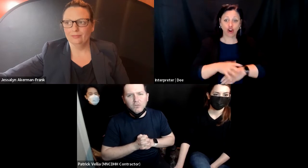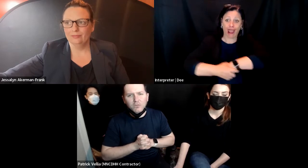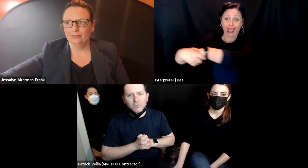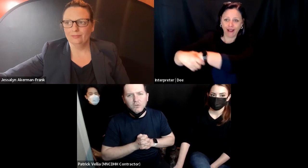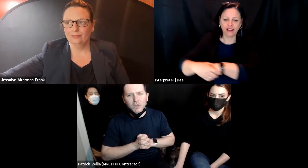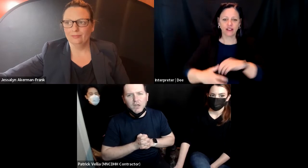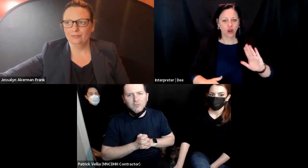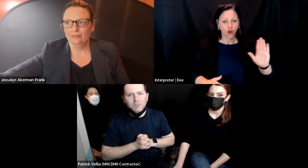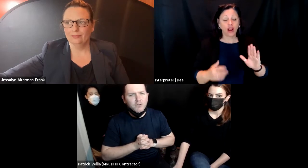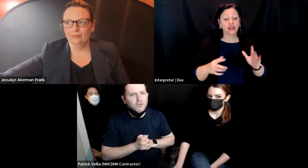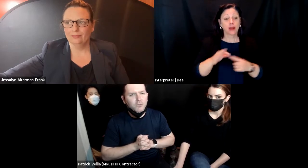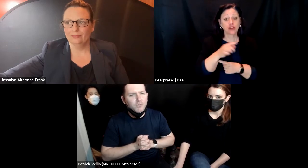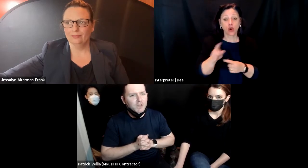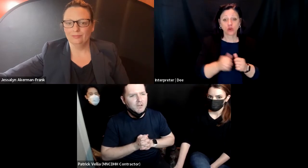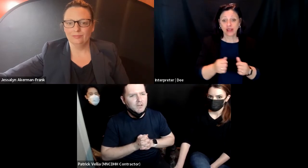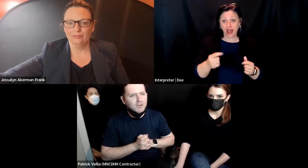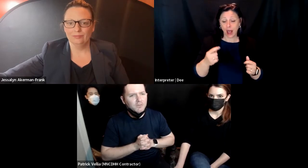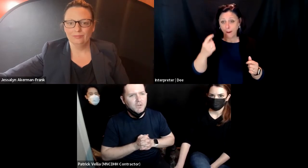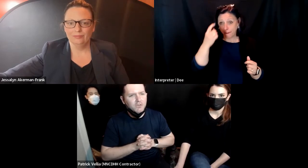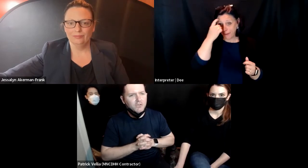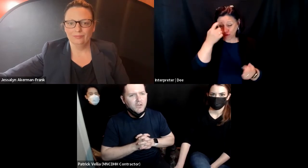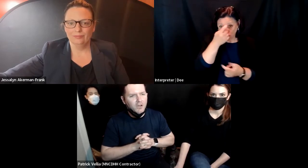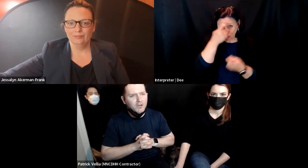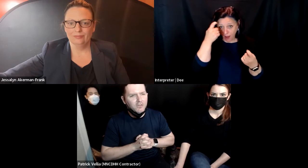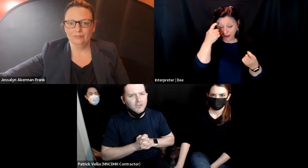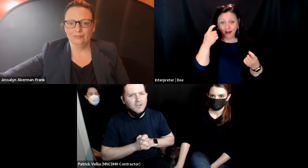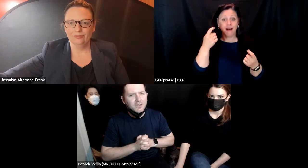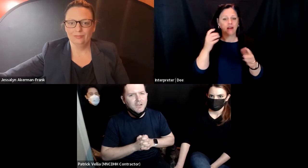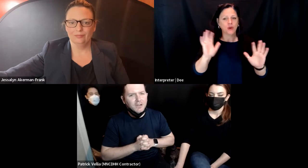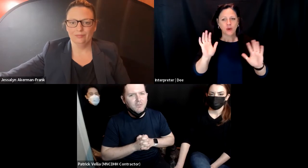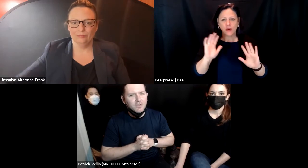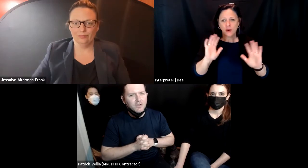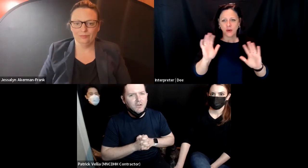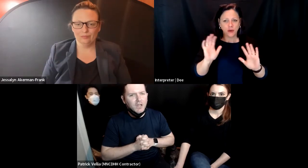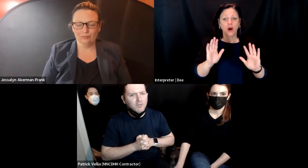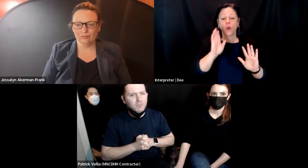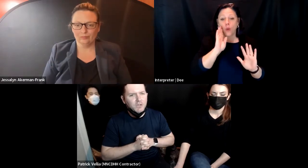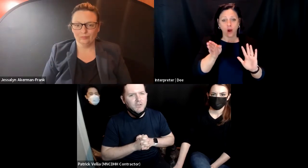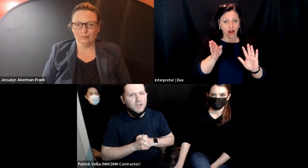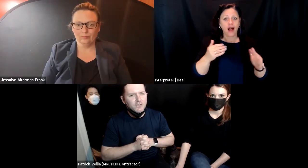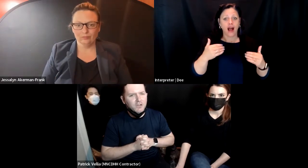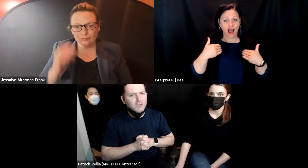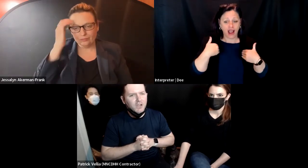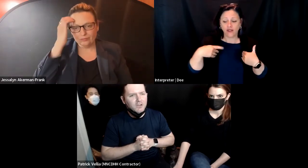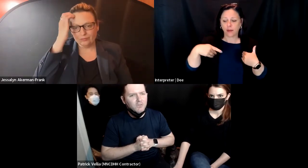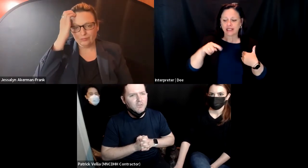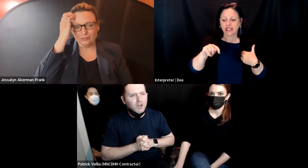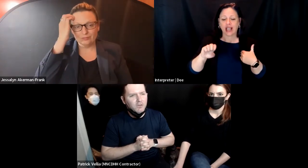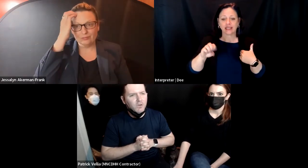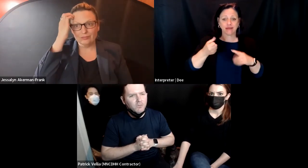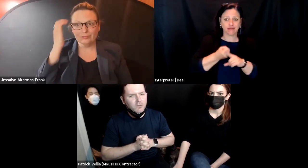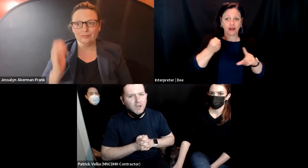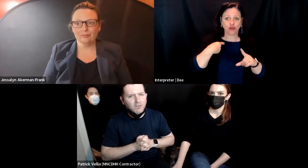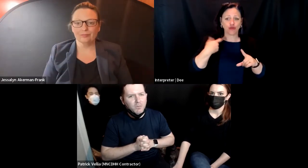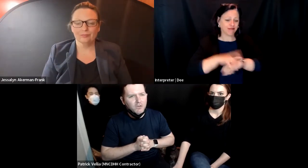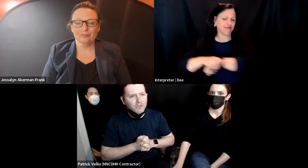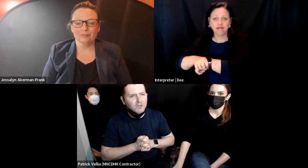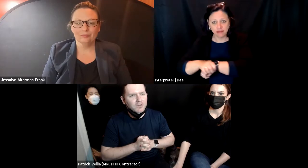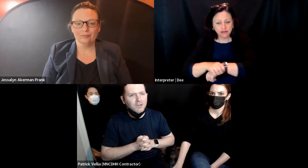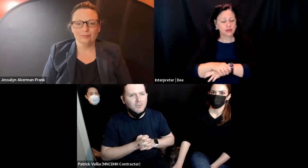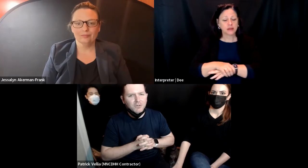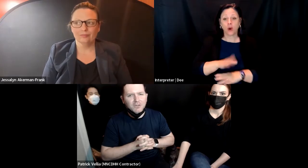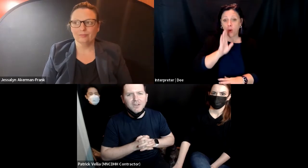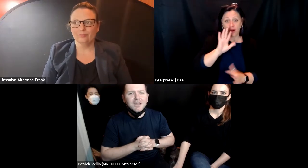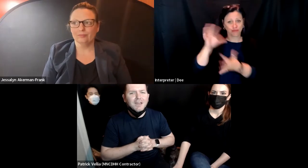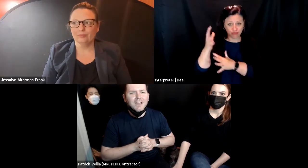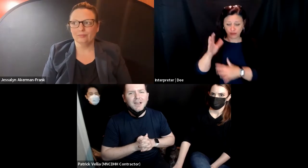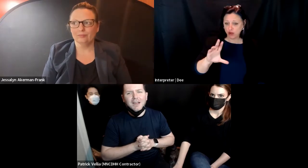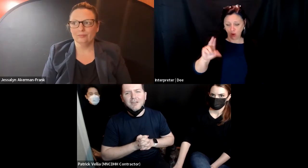No, no, no, don't grab the hand.